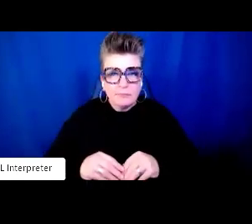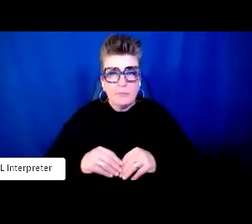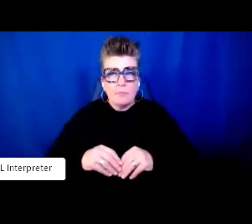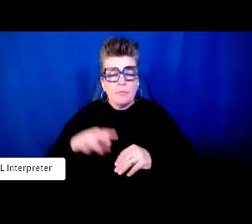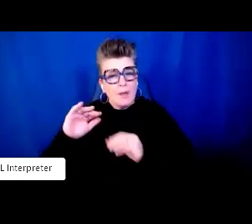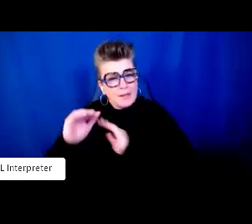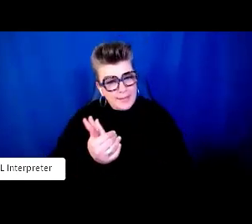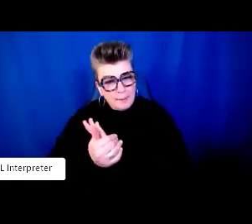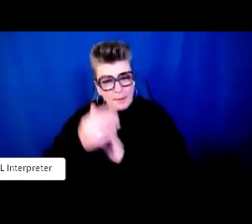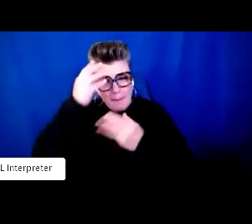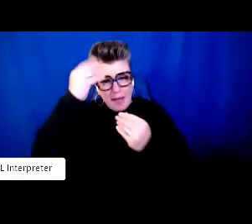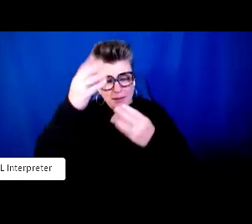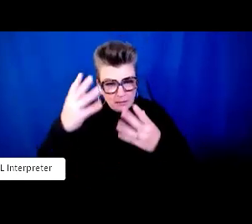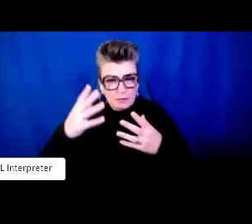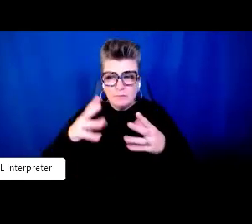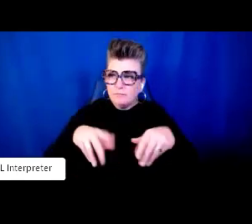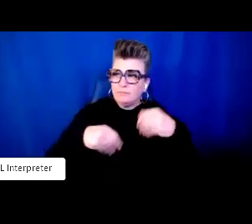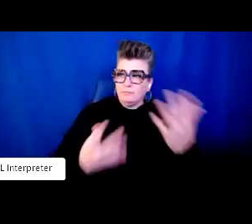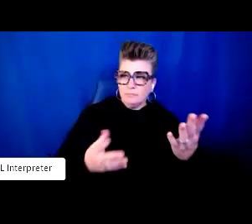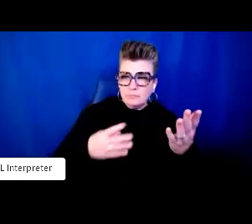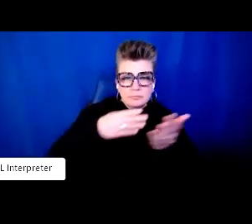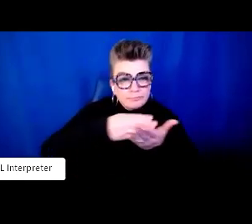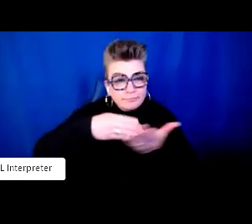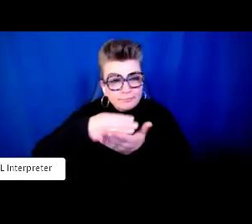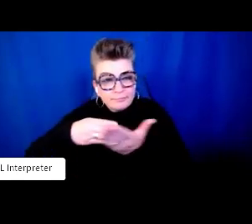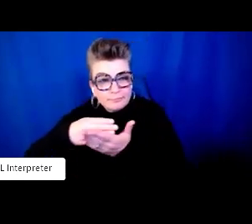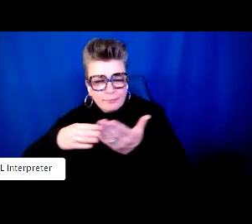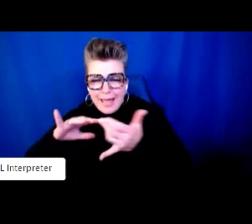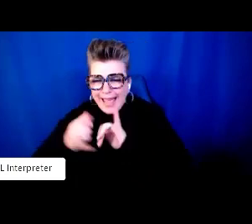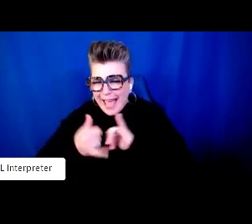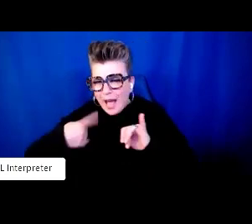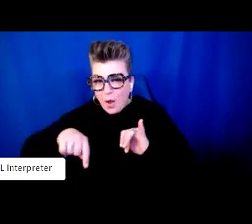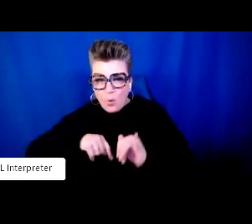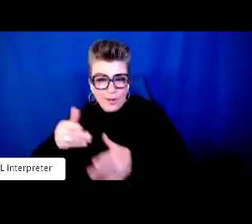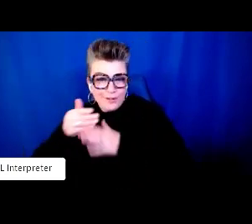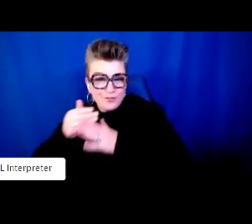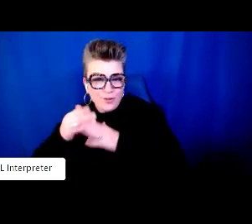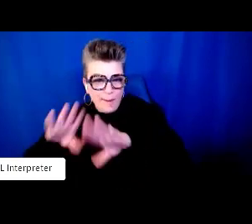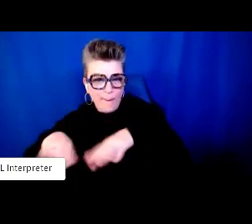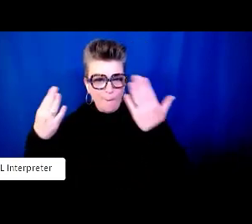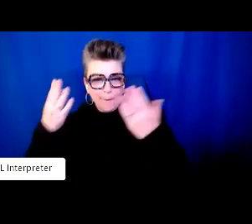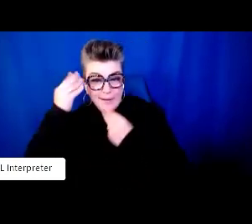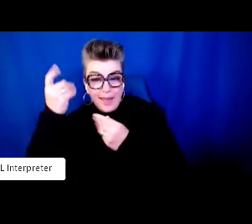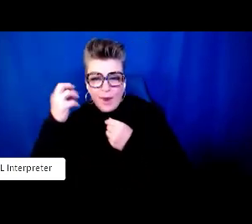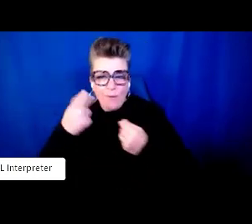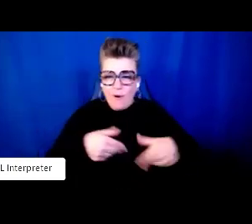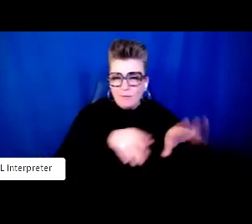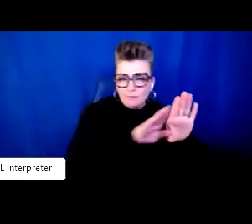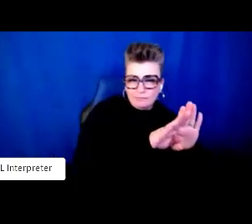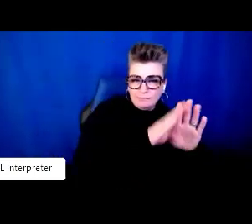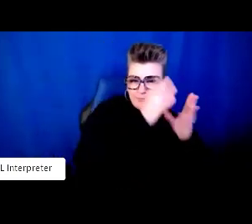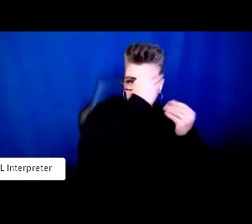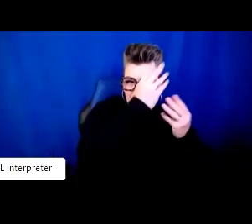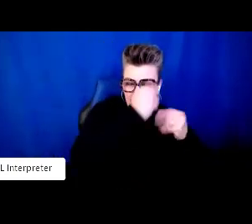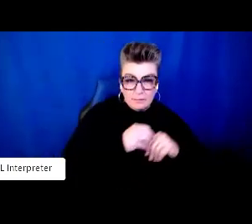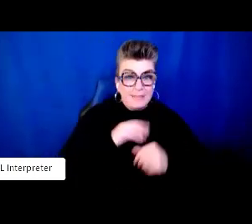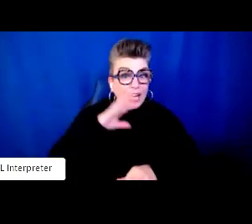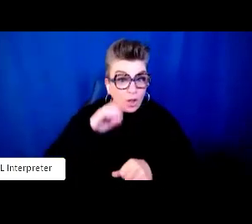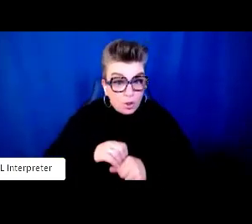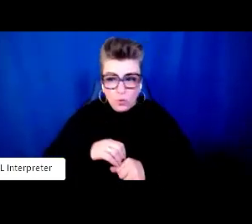to consider in determining whether to share data openly, including if participants have explicitly consented to sharing their data that way,